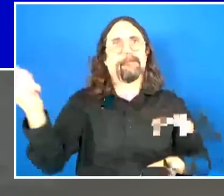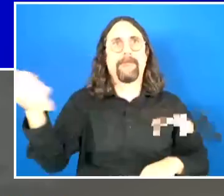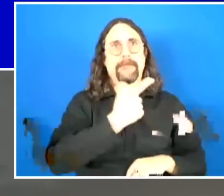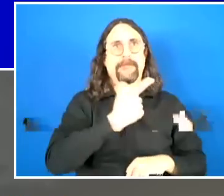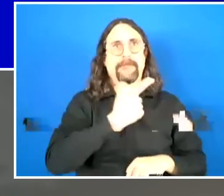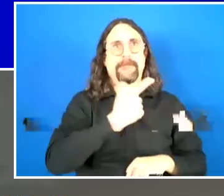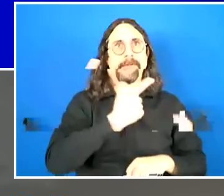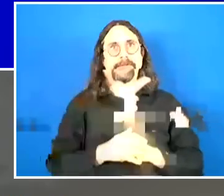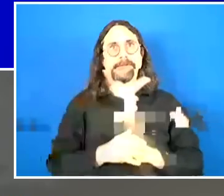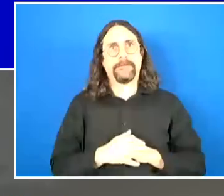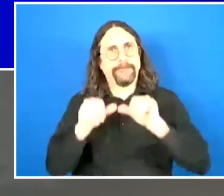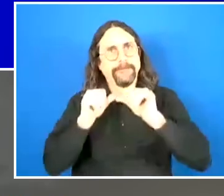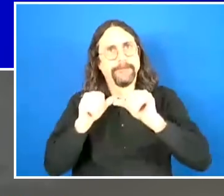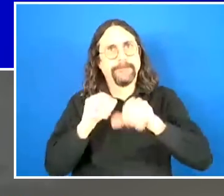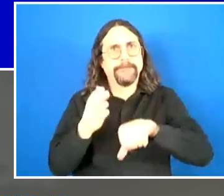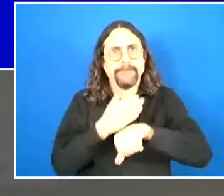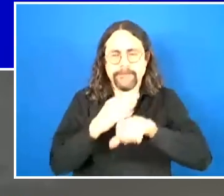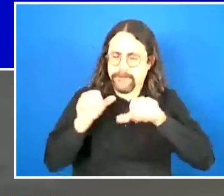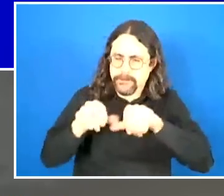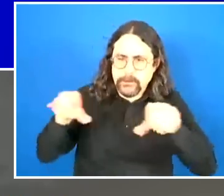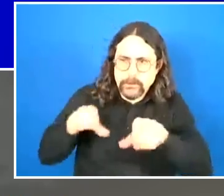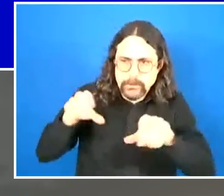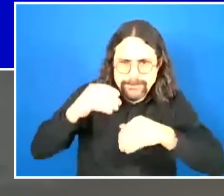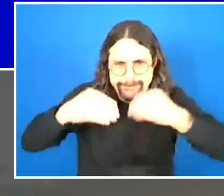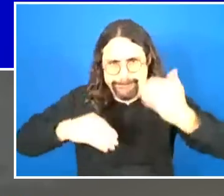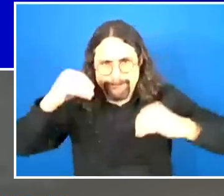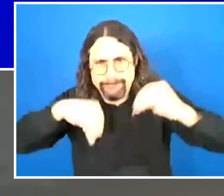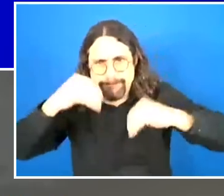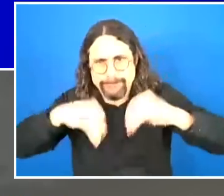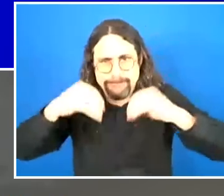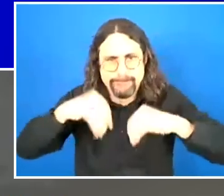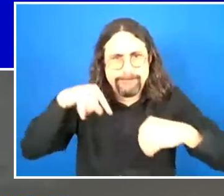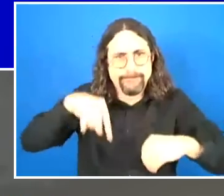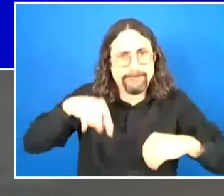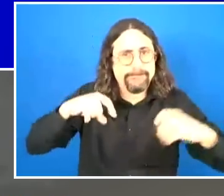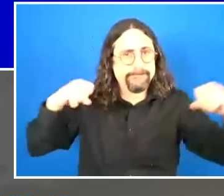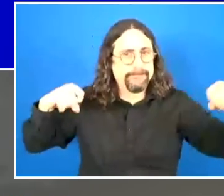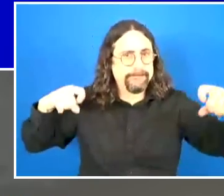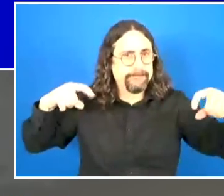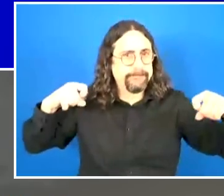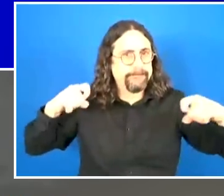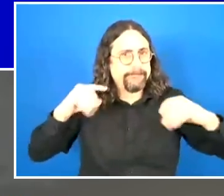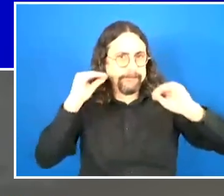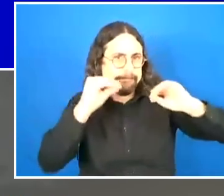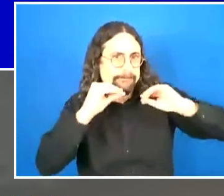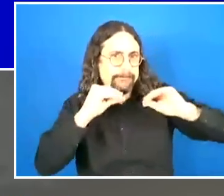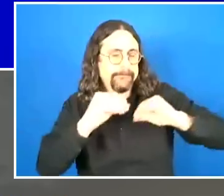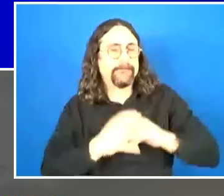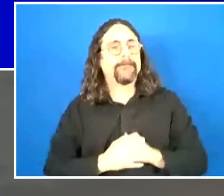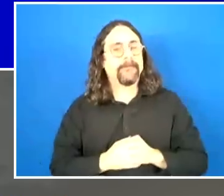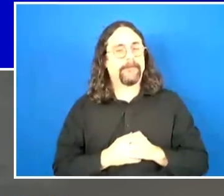SCHOOL YEAR TO THE MAXIMUM EXTENT POSSIBLE. WE HAVE TO RECOGNIZE THAT SOME KIDS HAVE HAVING A TOUGHER